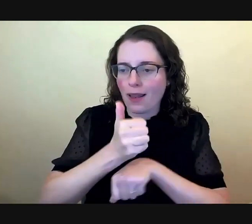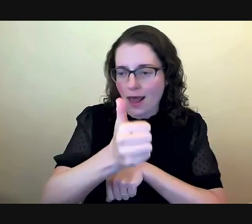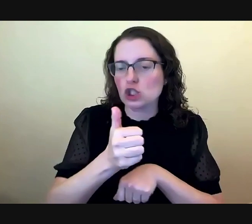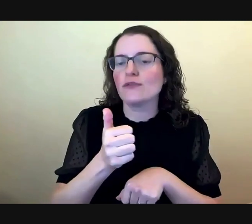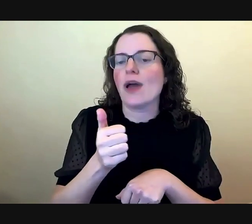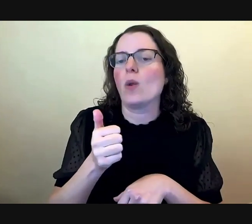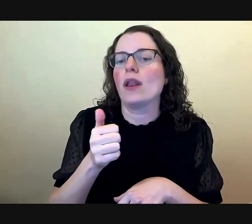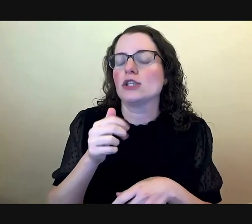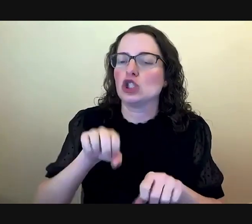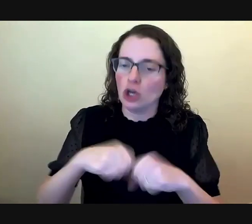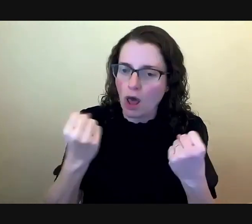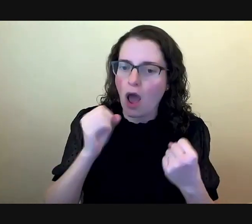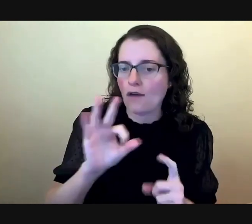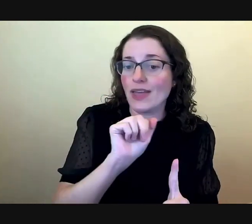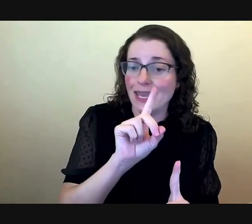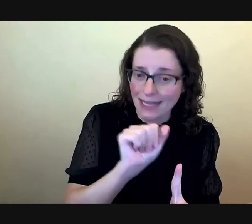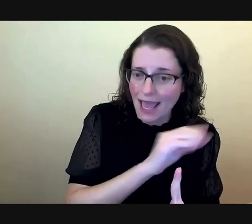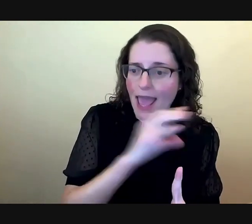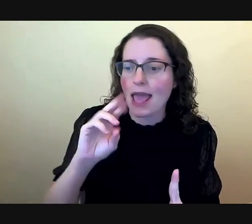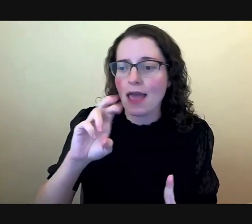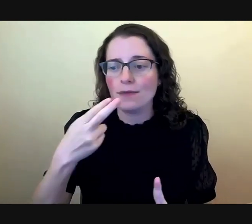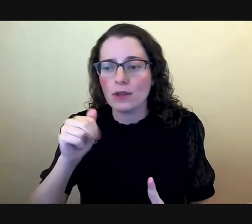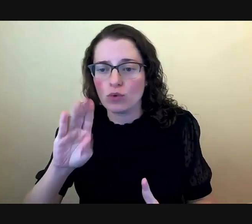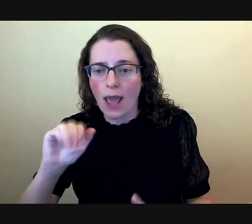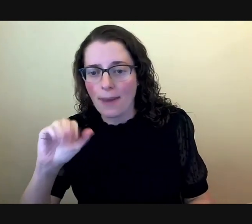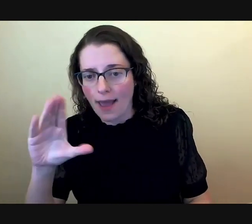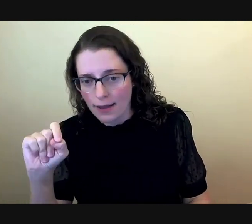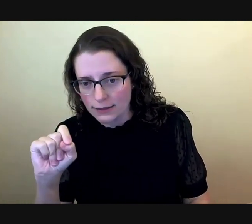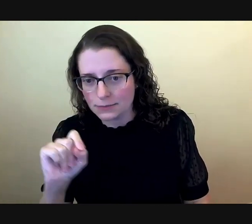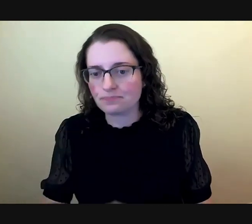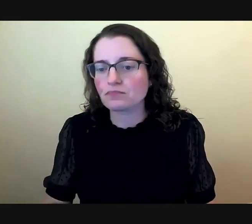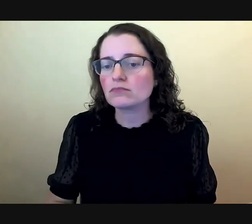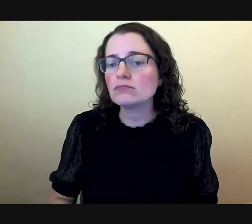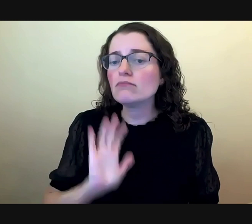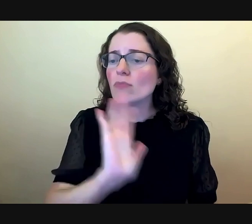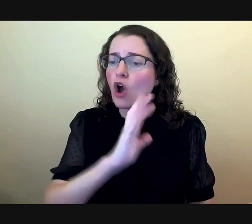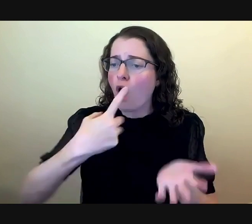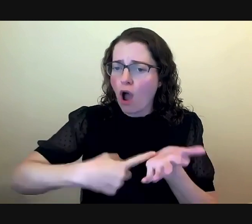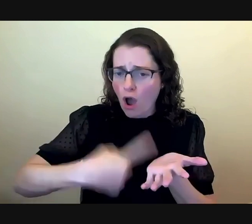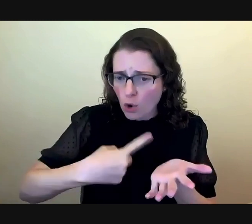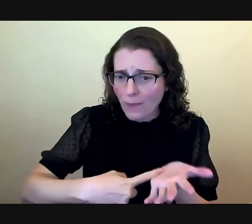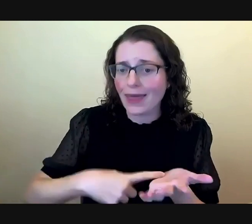in federal court of the violation of the ADA and Rehab Act for his rights.